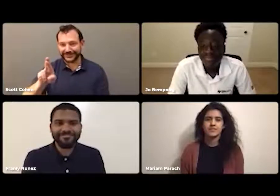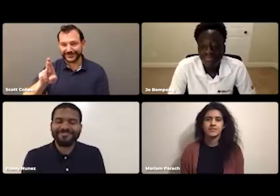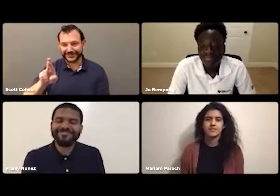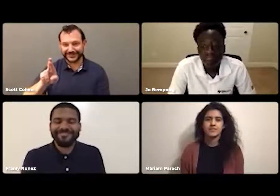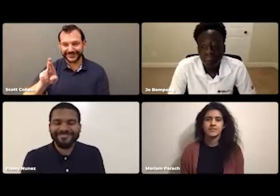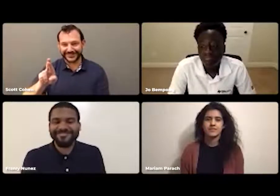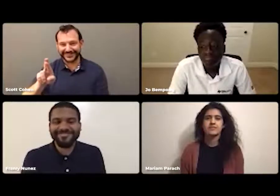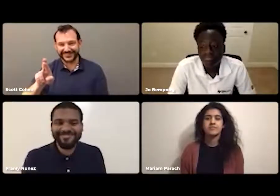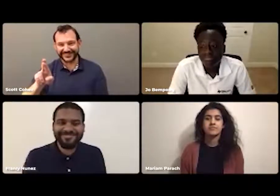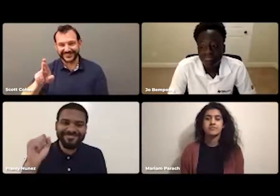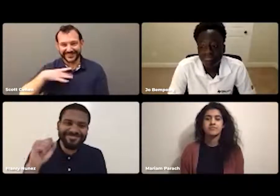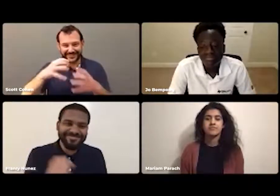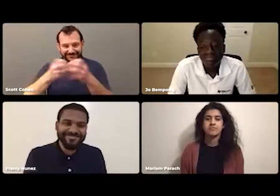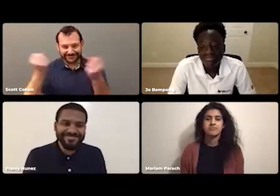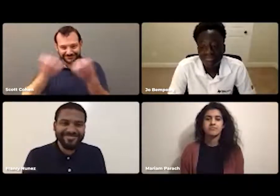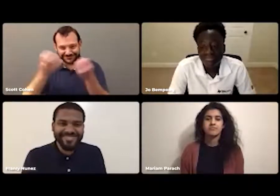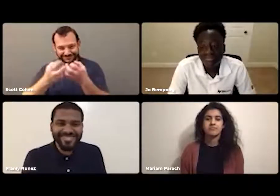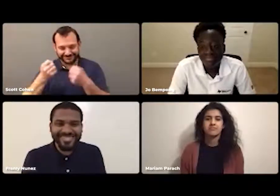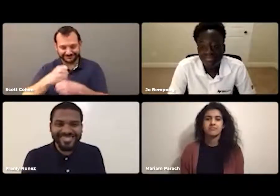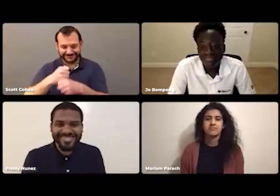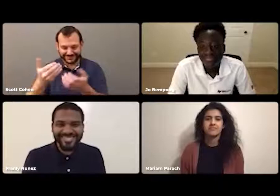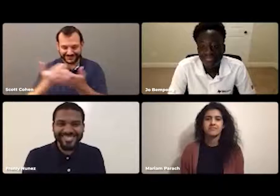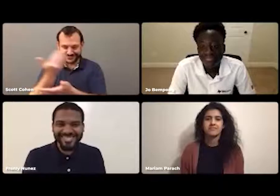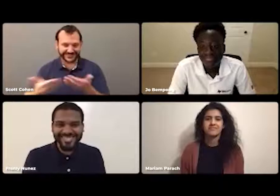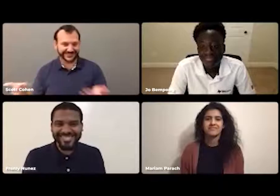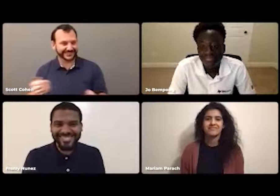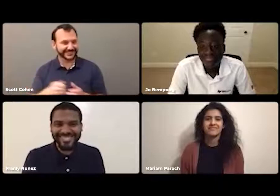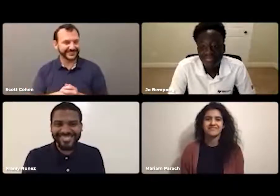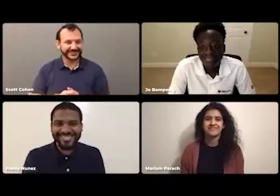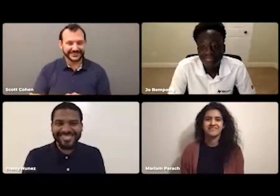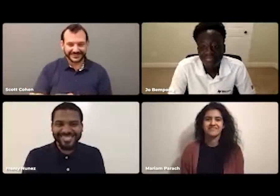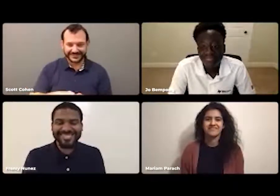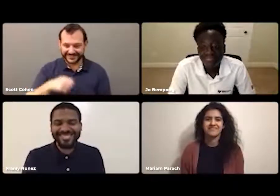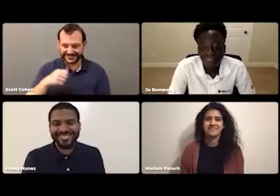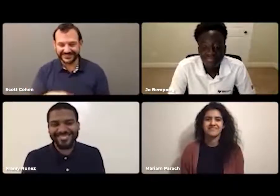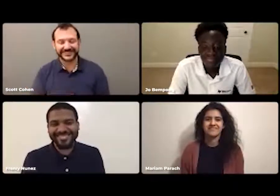You're somewhat of a MacGyver, huh?